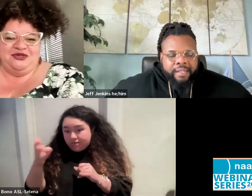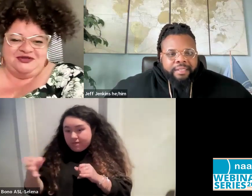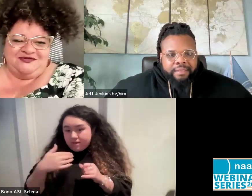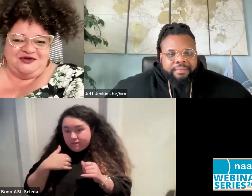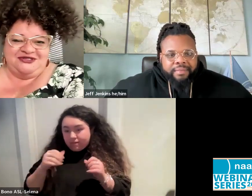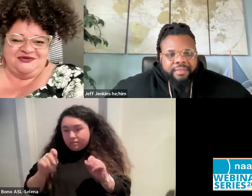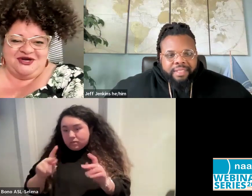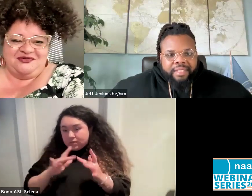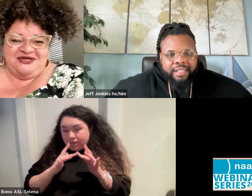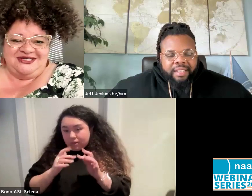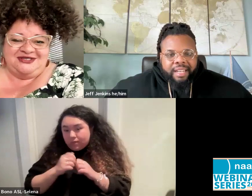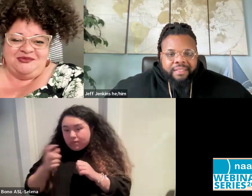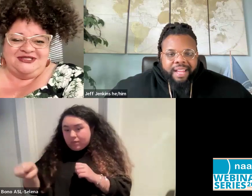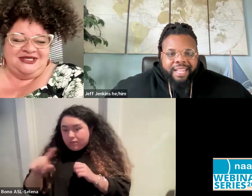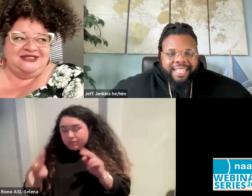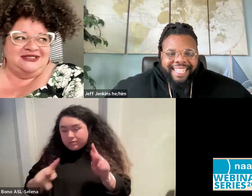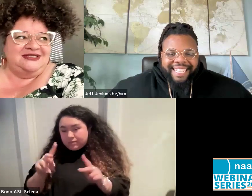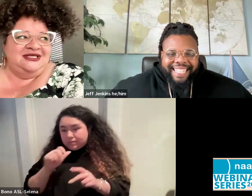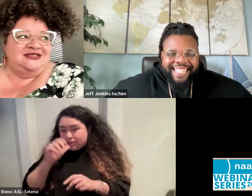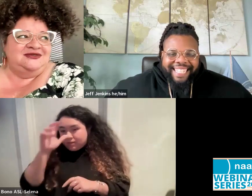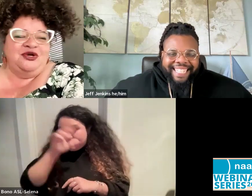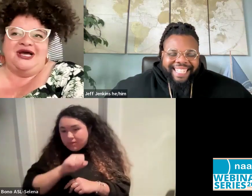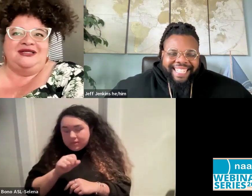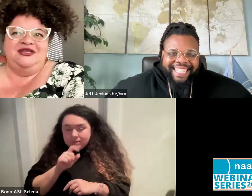with those folks you know, don't miss because it's it's we're not the